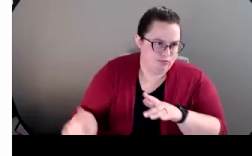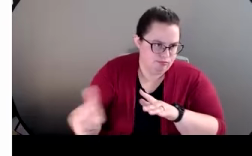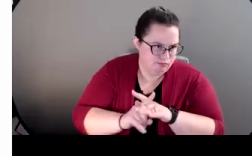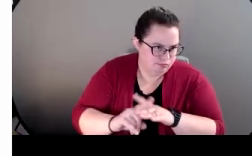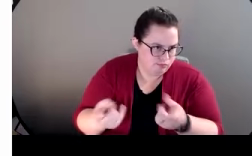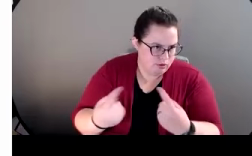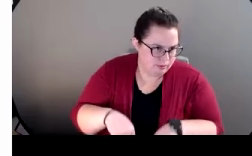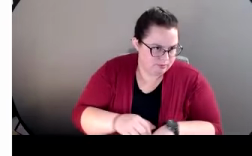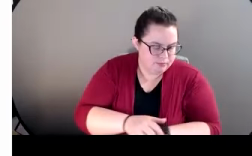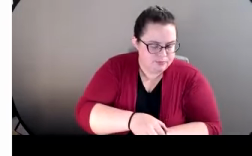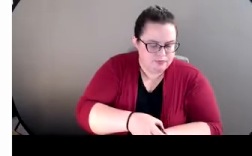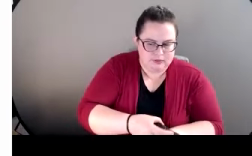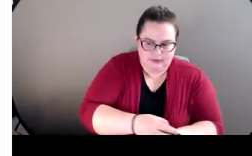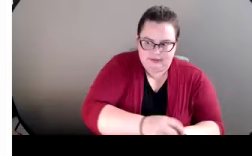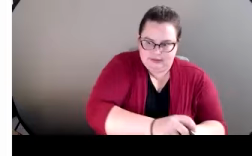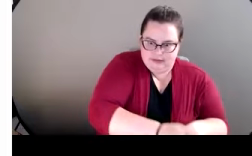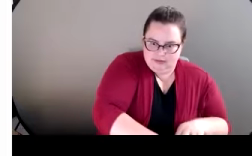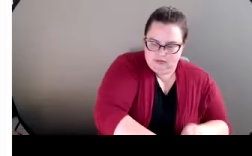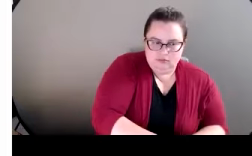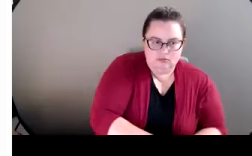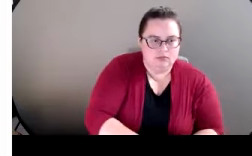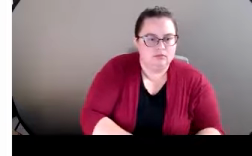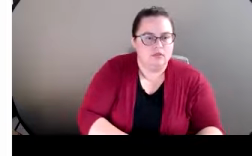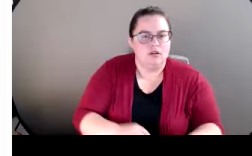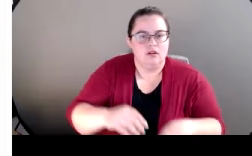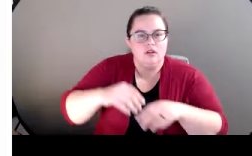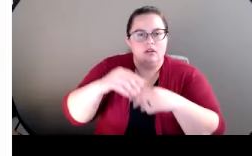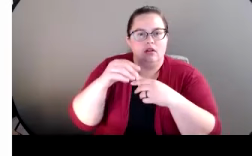And then, like I said, we want to spend